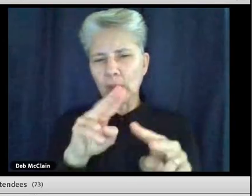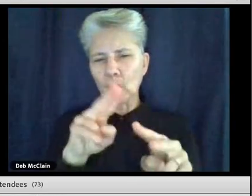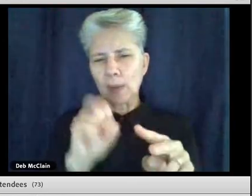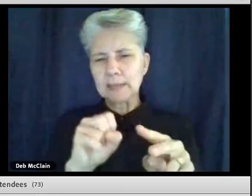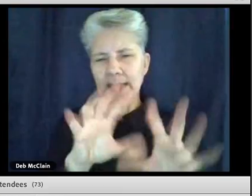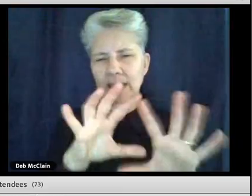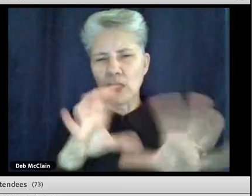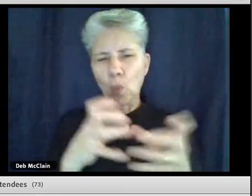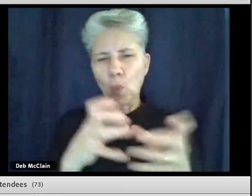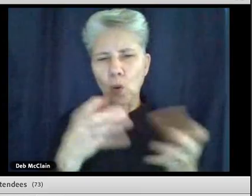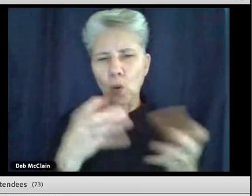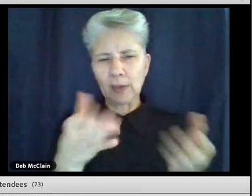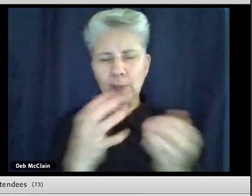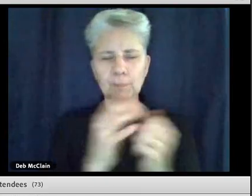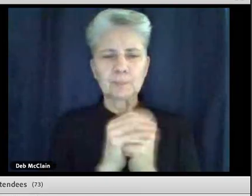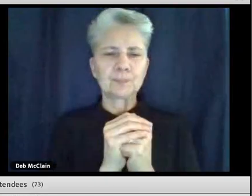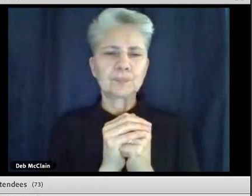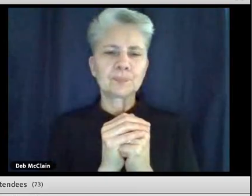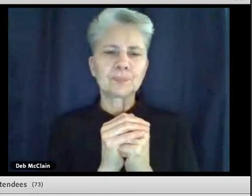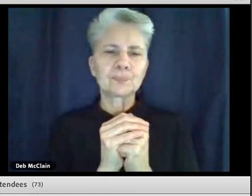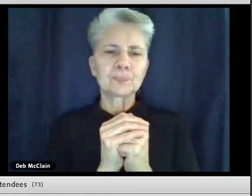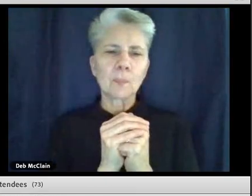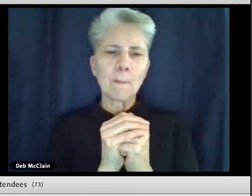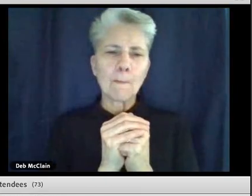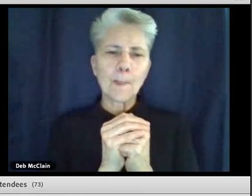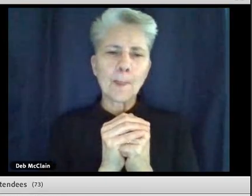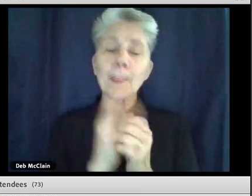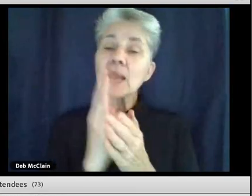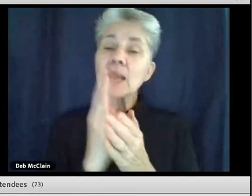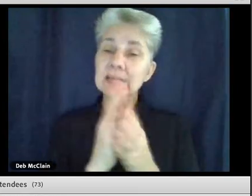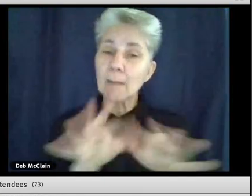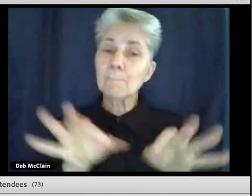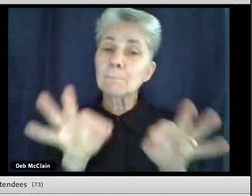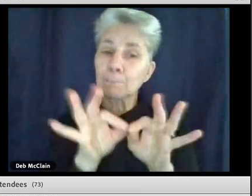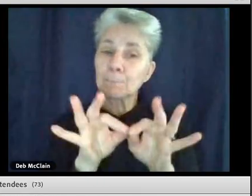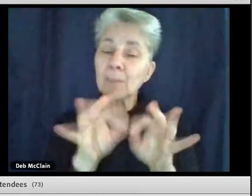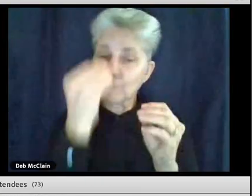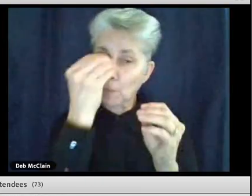Slow to catch up. Just a second. So some useful information,